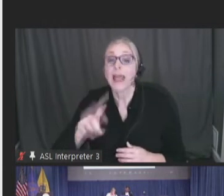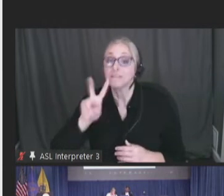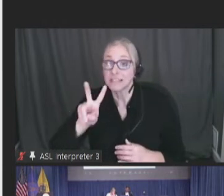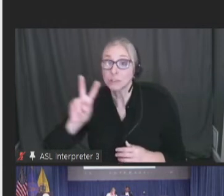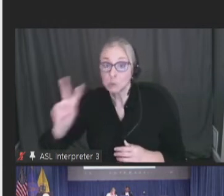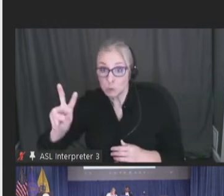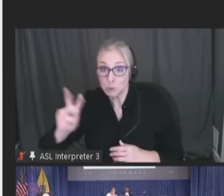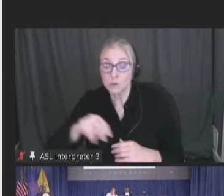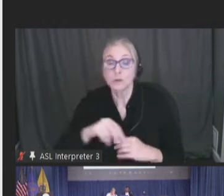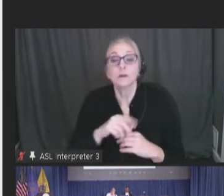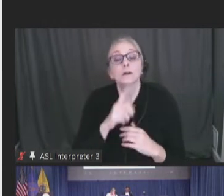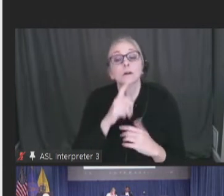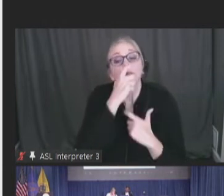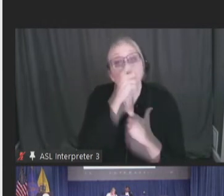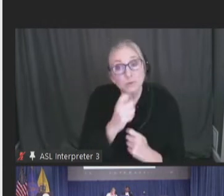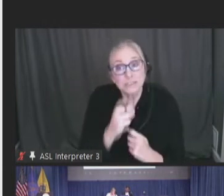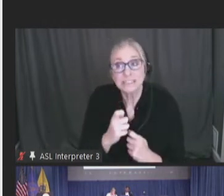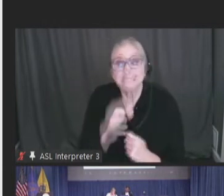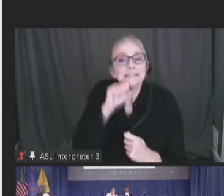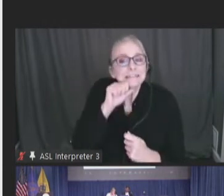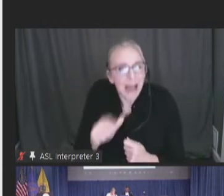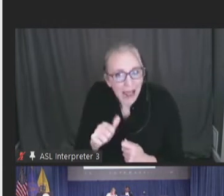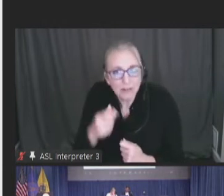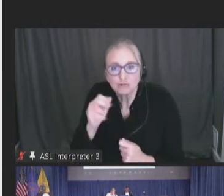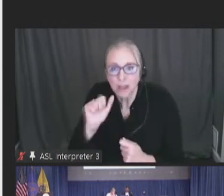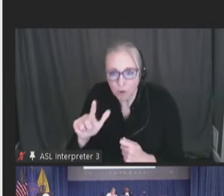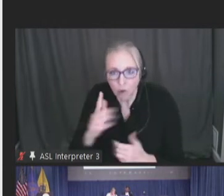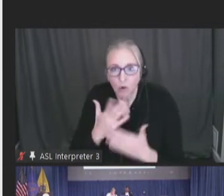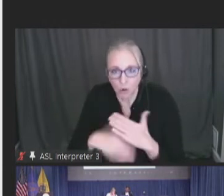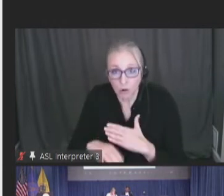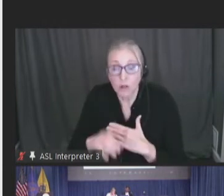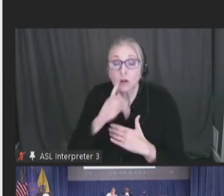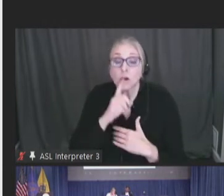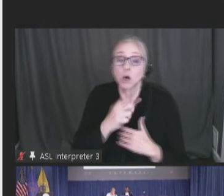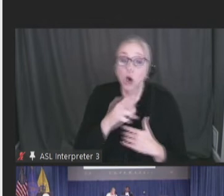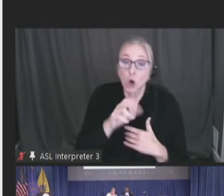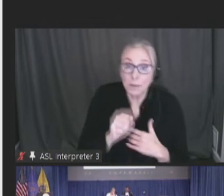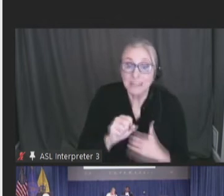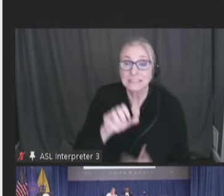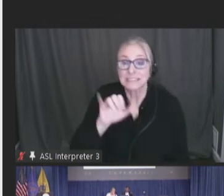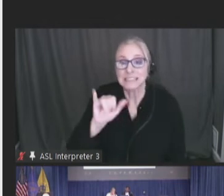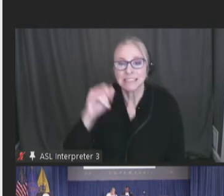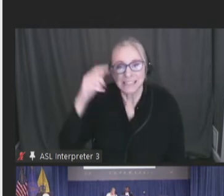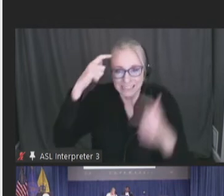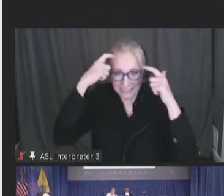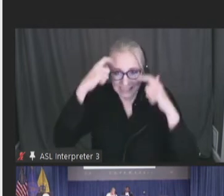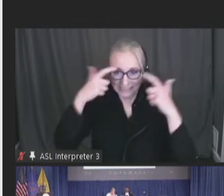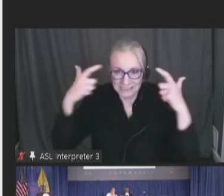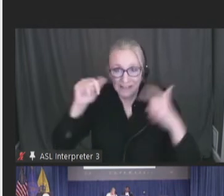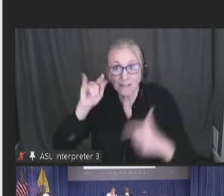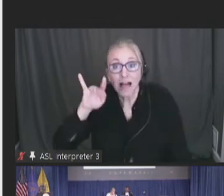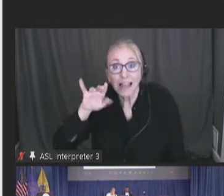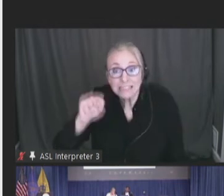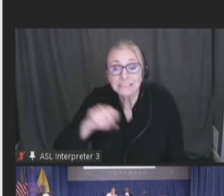also interested in the non-genital HSV-1, herpes encephalitis, herpes keratitis, neonatal herpes